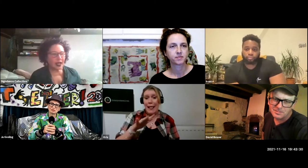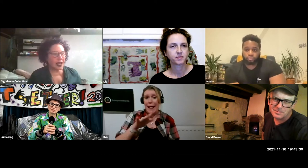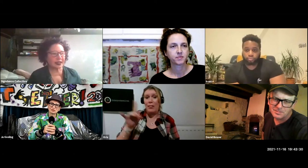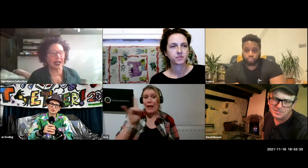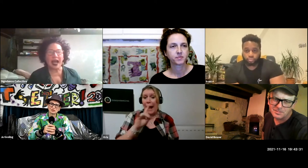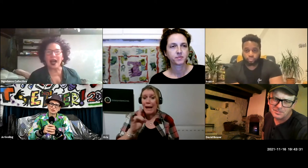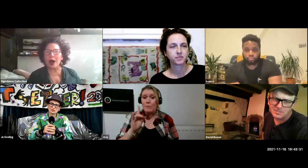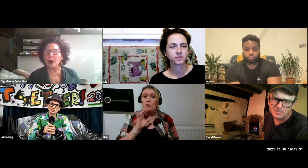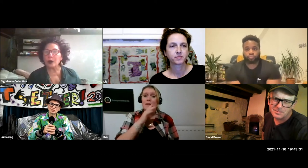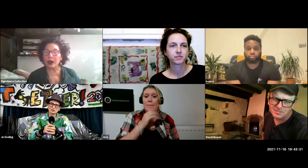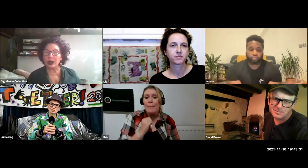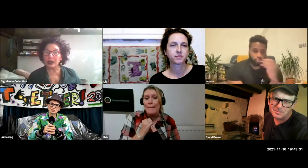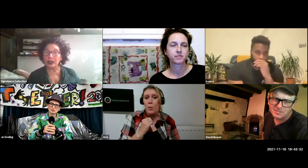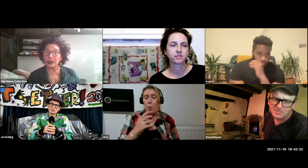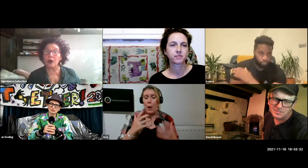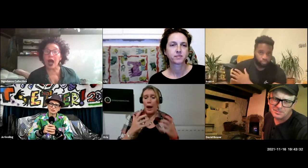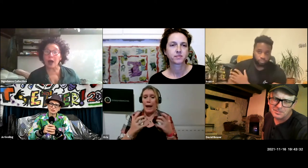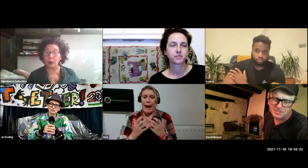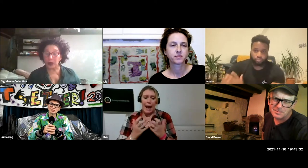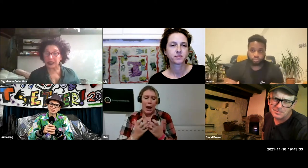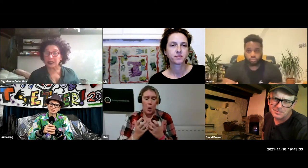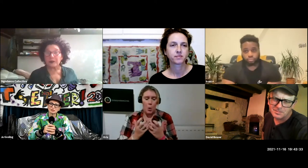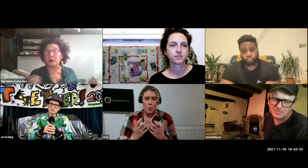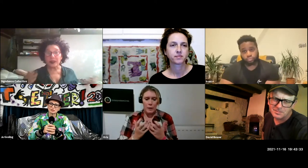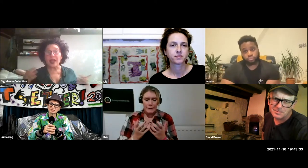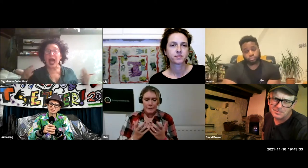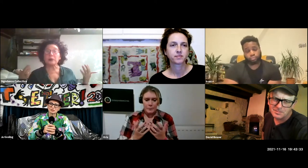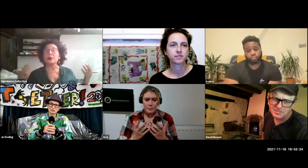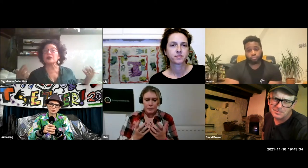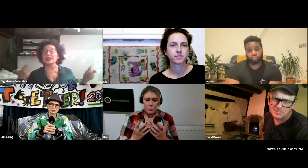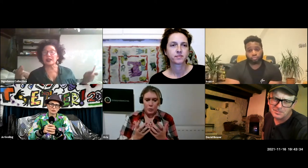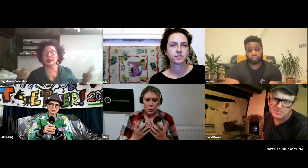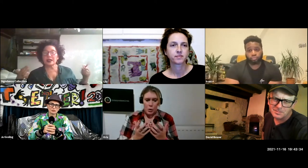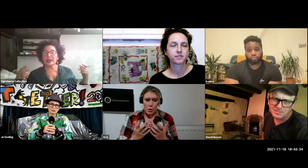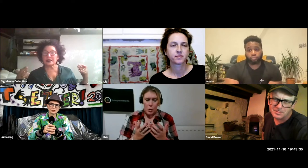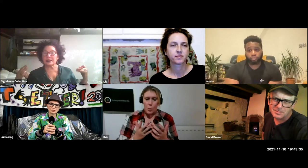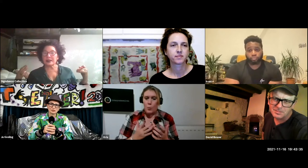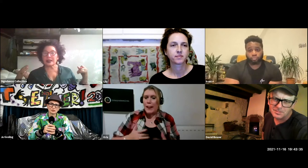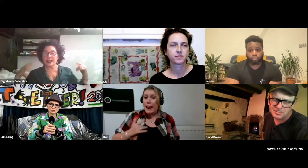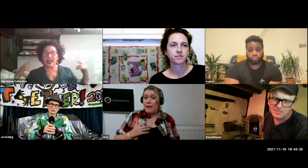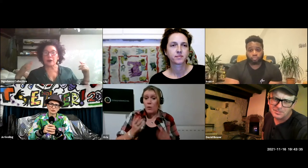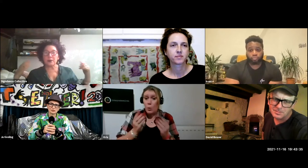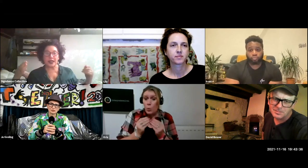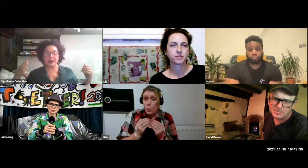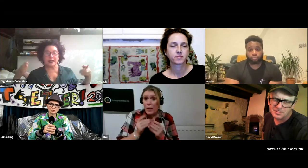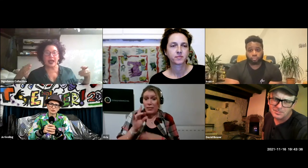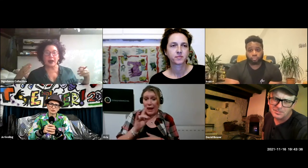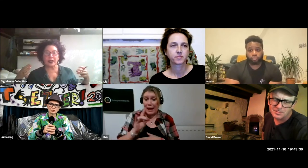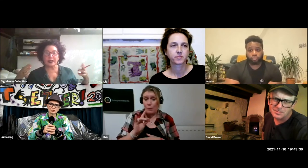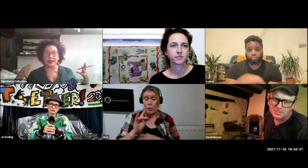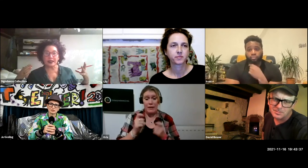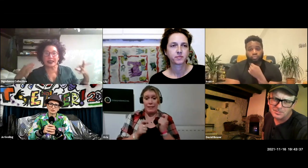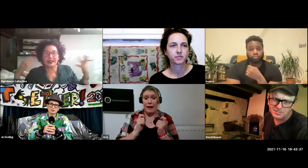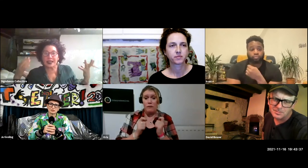and was interested in this too.